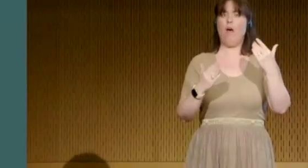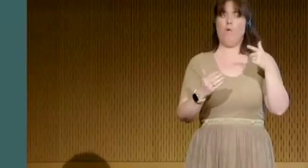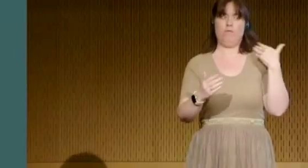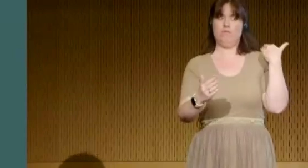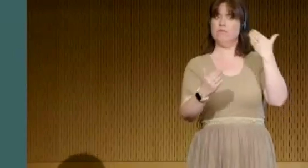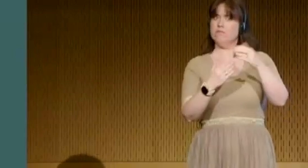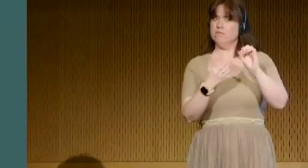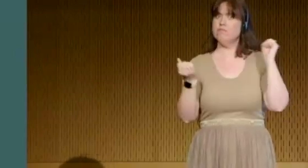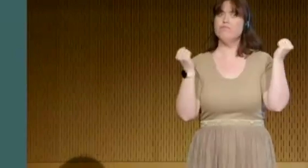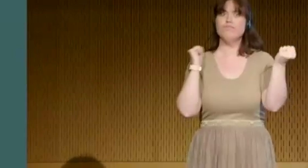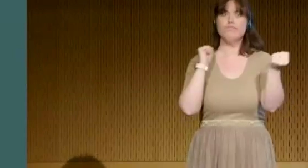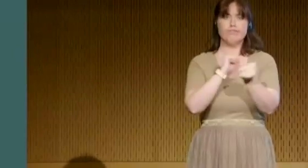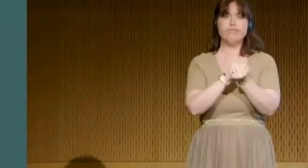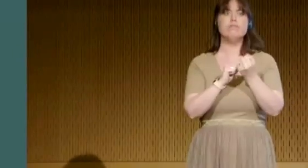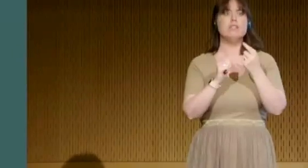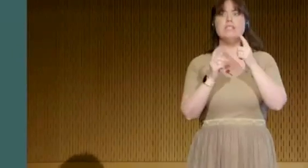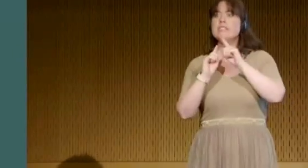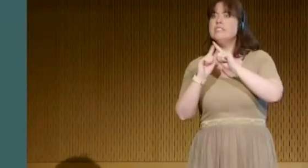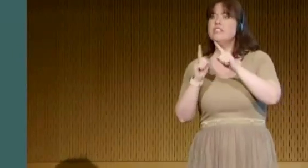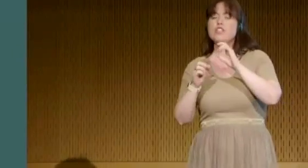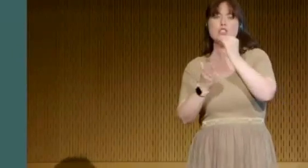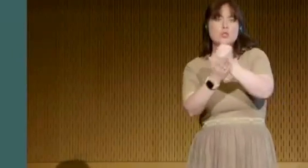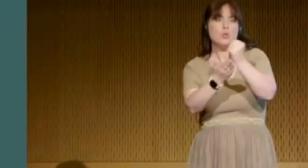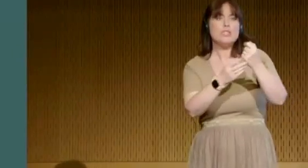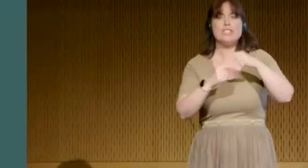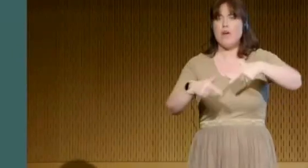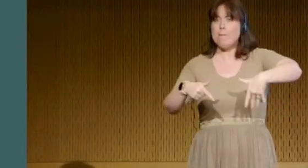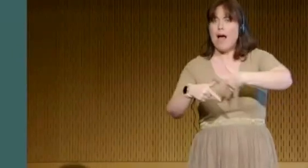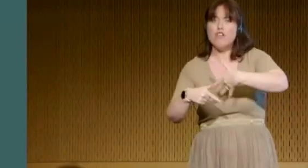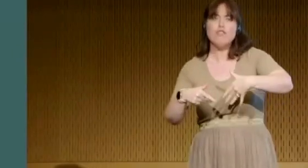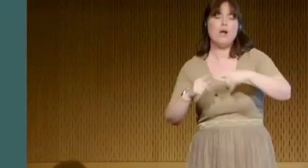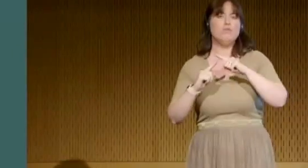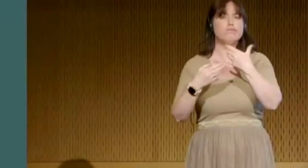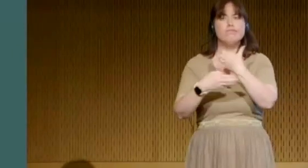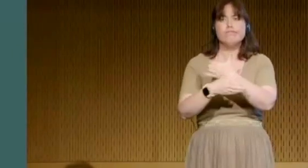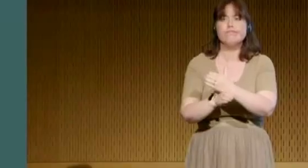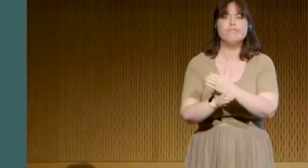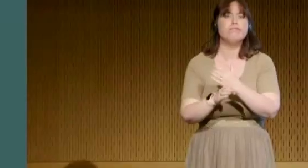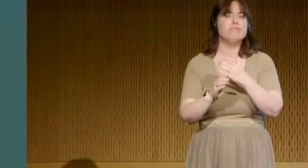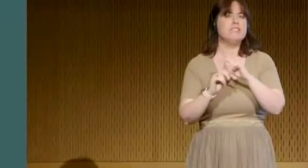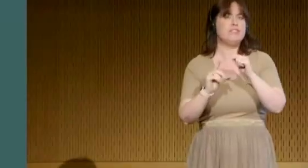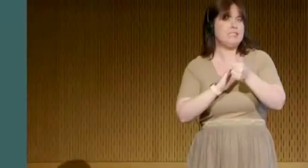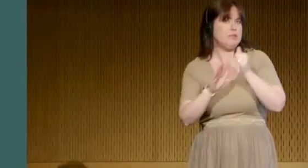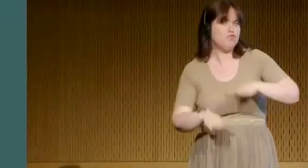multicultural background of students who come from different walks of life. Many are coming